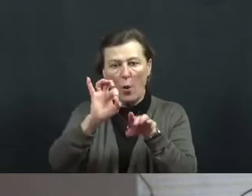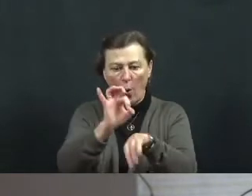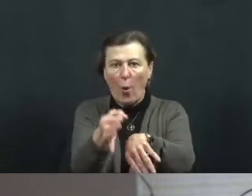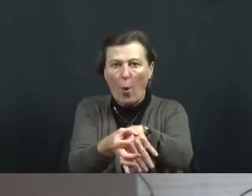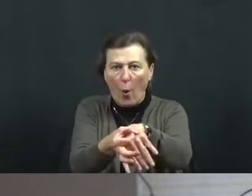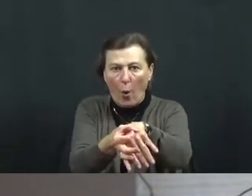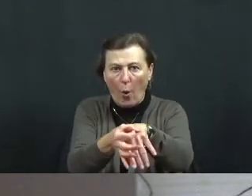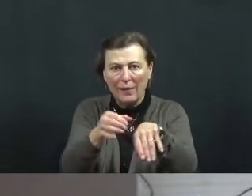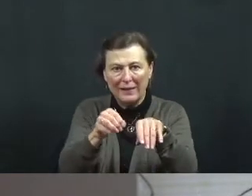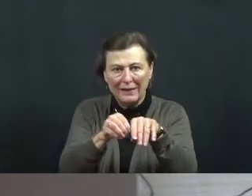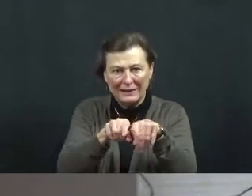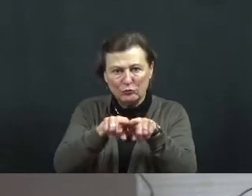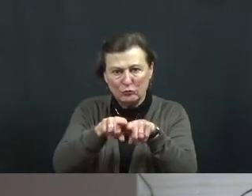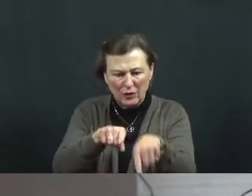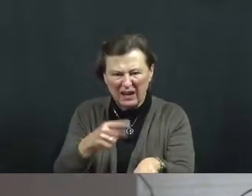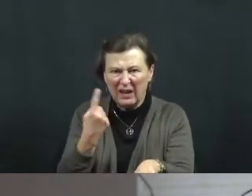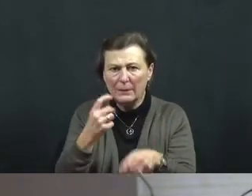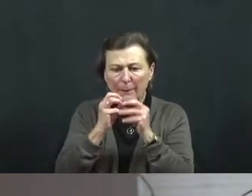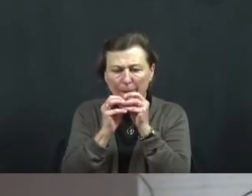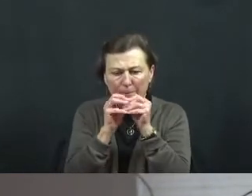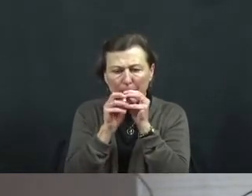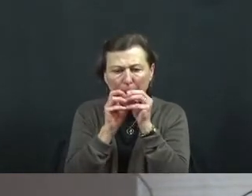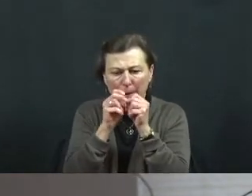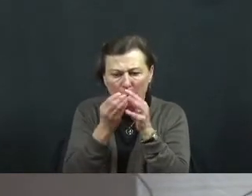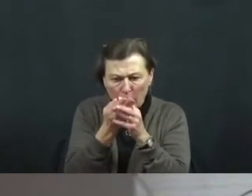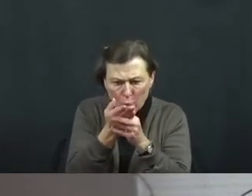Something had chewed all the way through the foot.